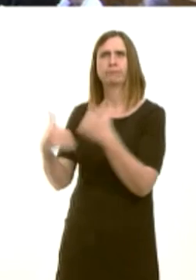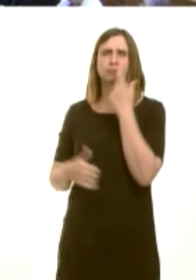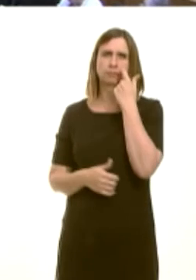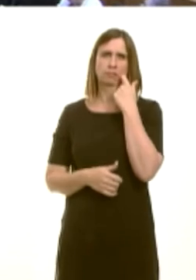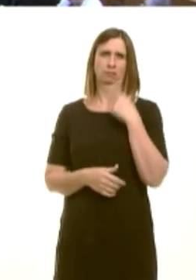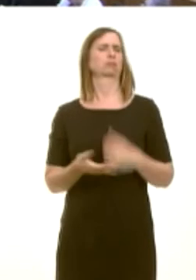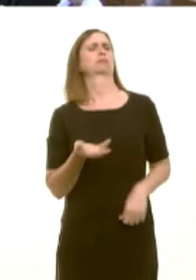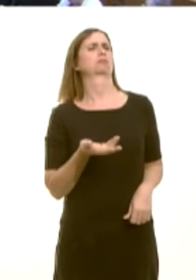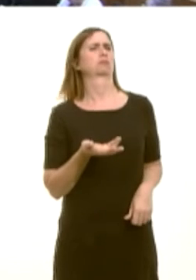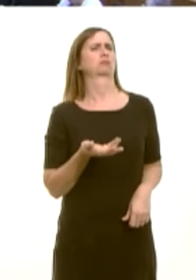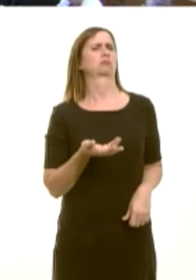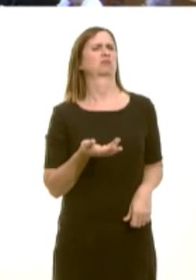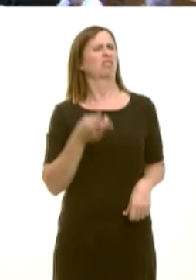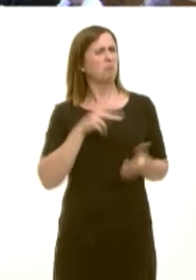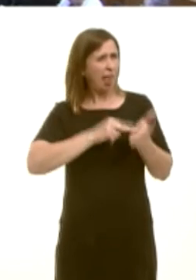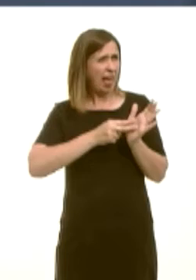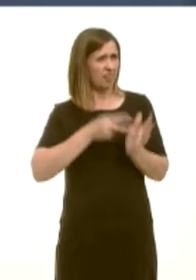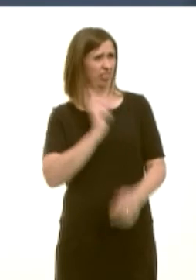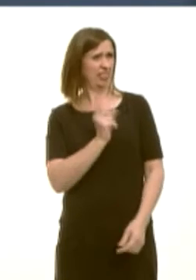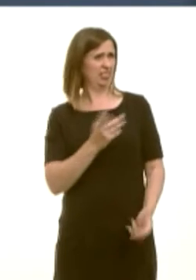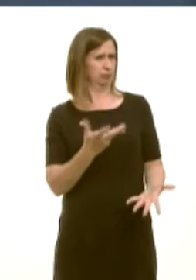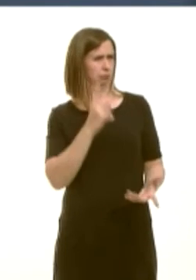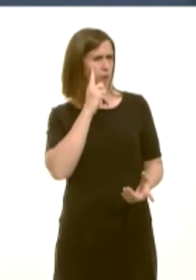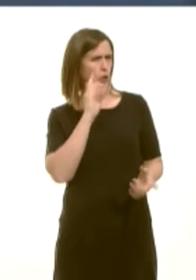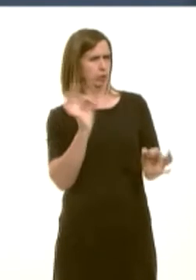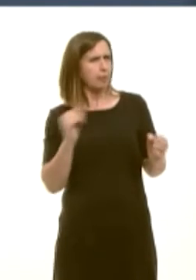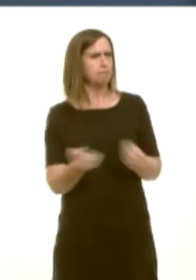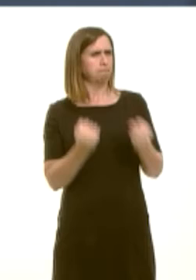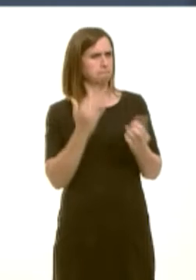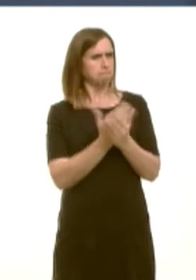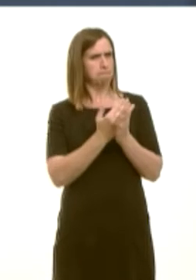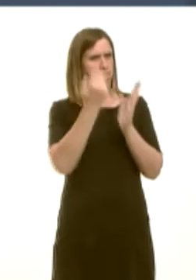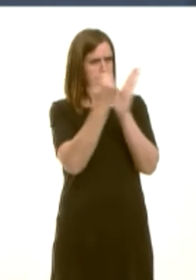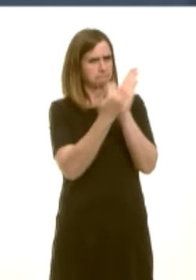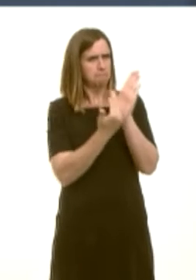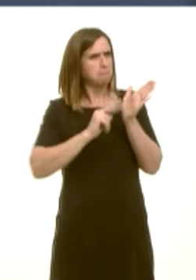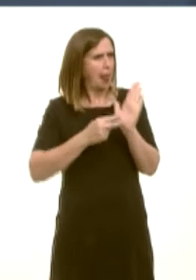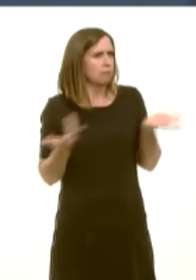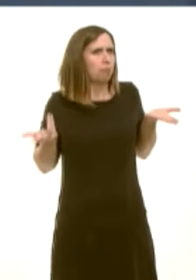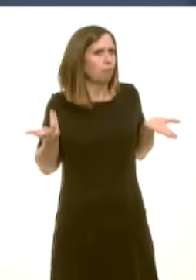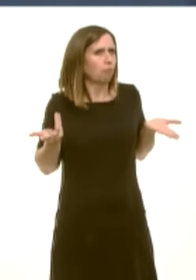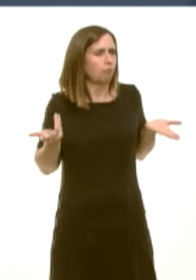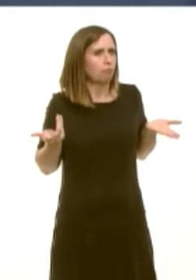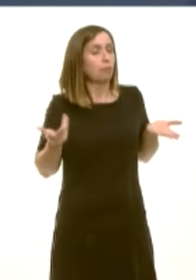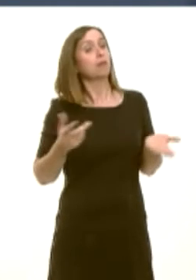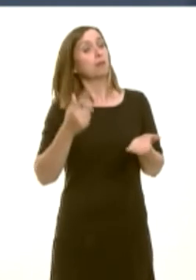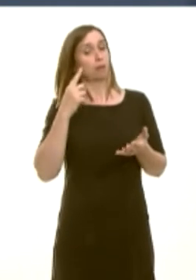like a concrete plan to me, First Minister. I'll remind you of what you said recently. You said that Leanne Wood: ëWe know that people in Wales